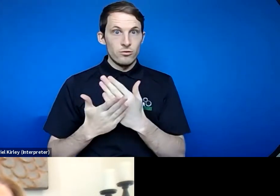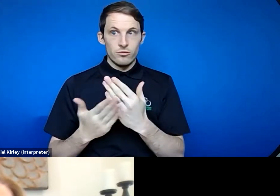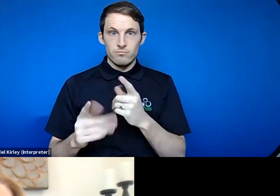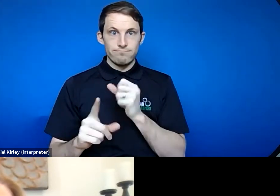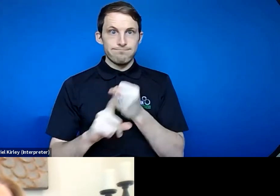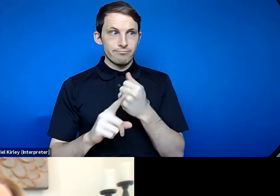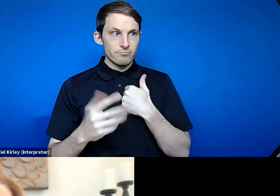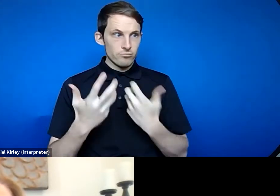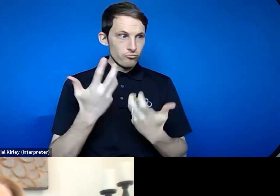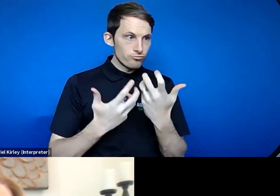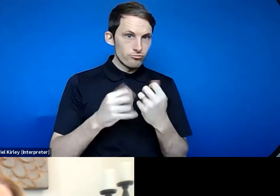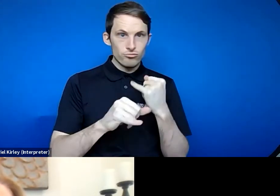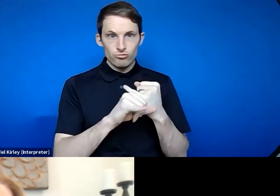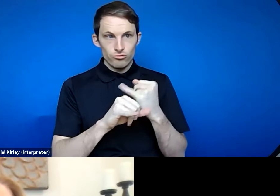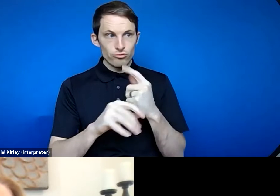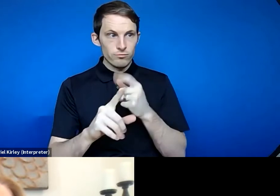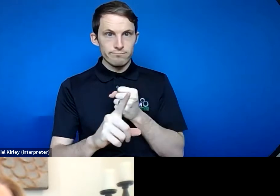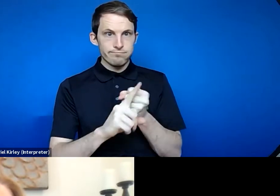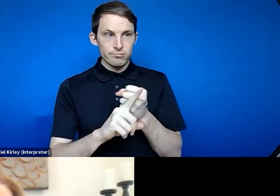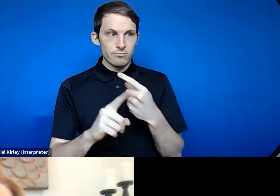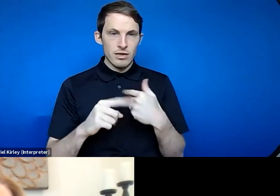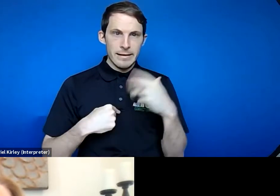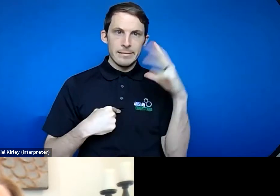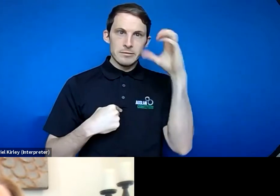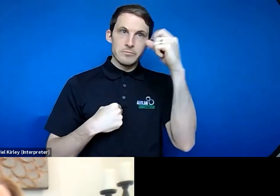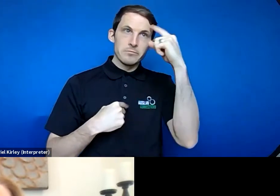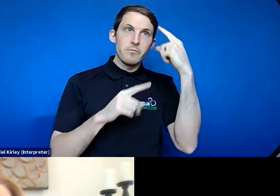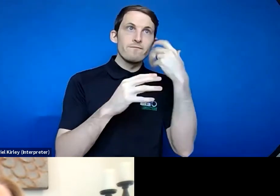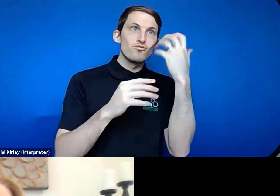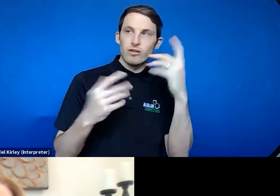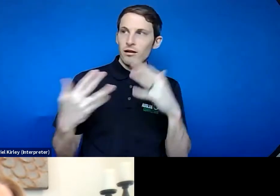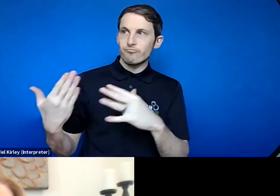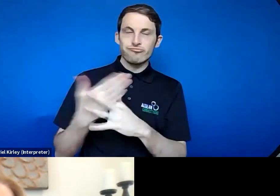institutions, and disrupting our assumptions about the future. What transpired was a year